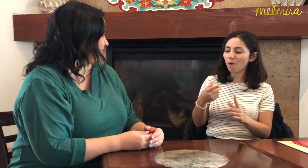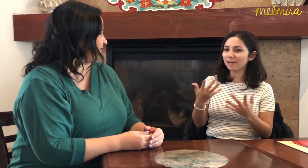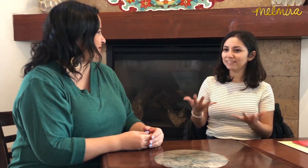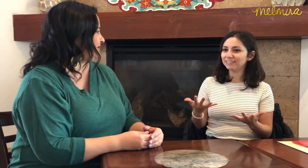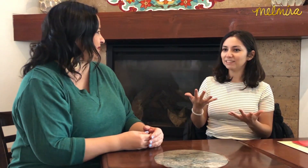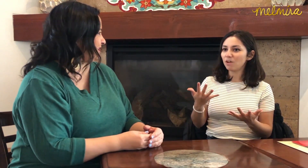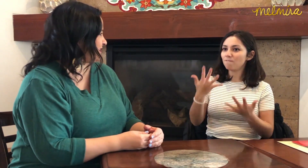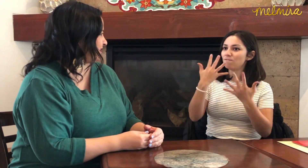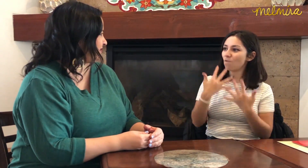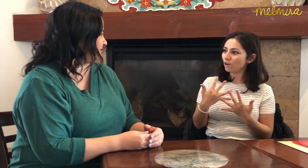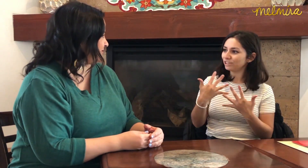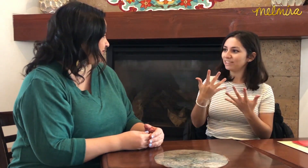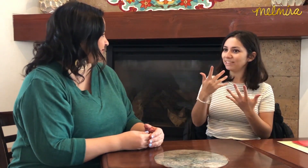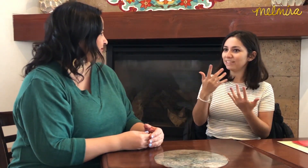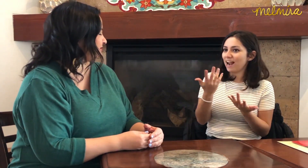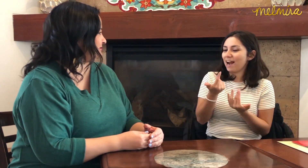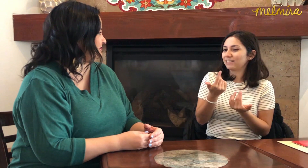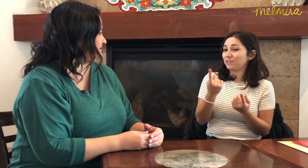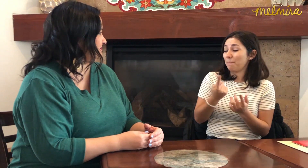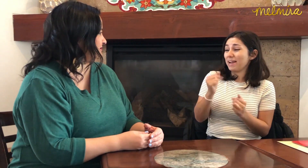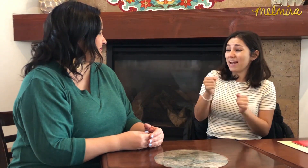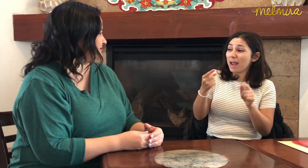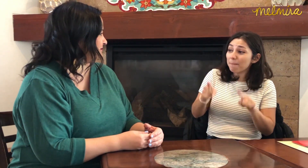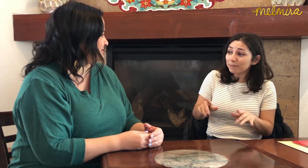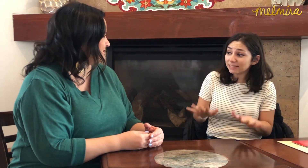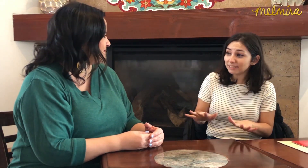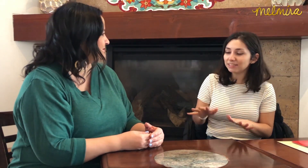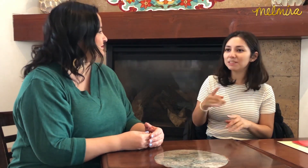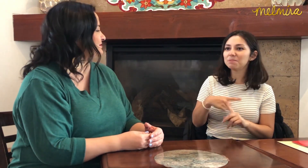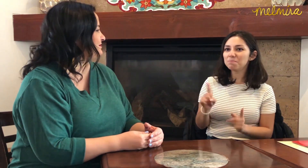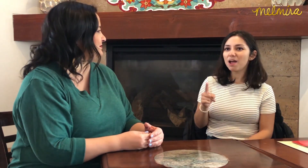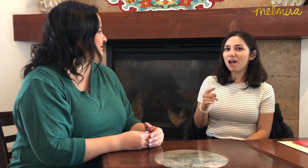But at some point, unfortunately, something could happen.